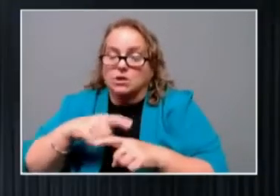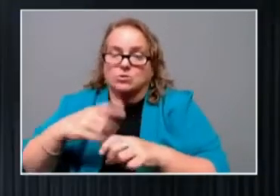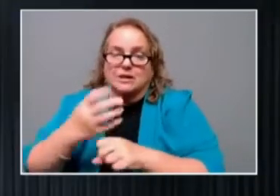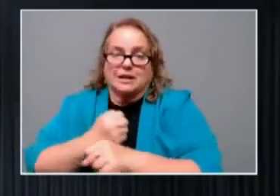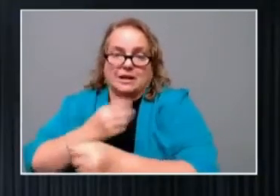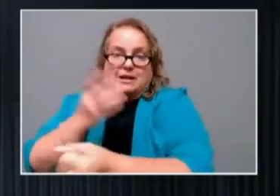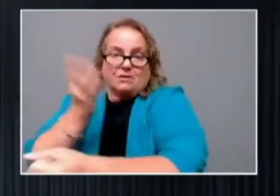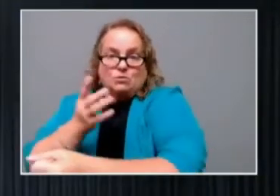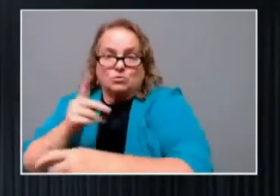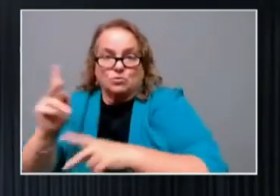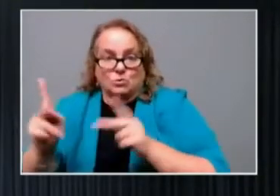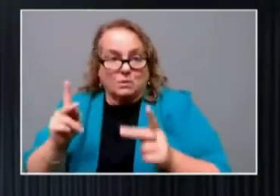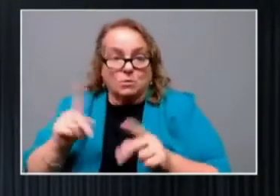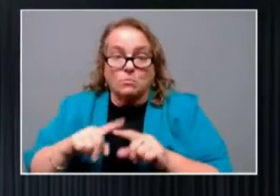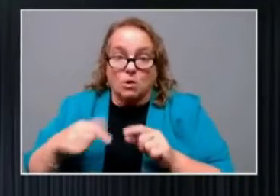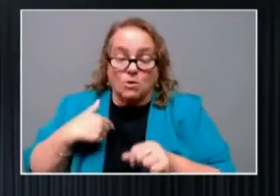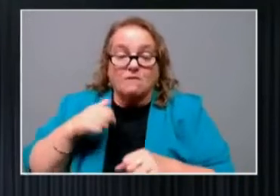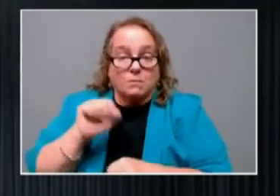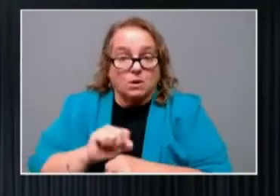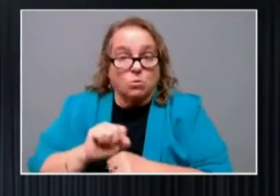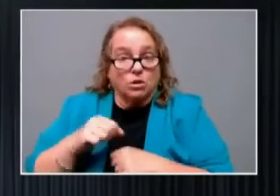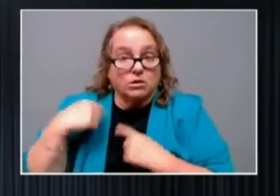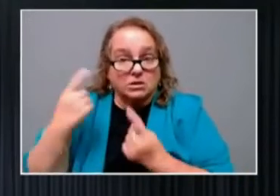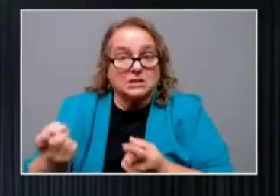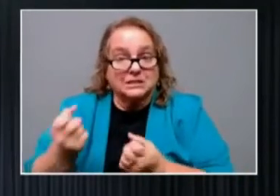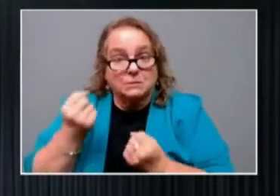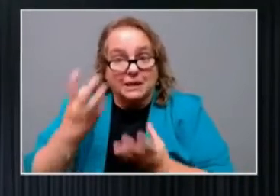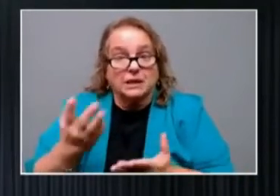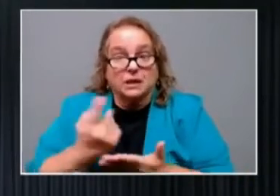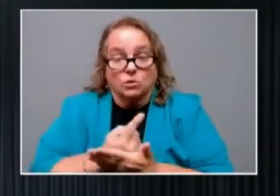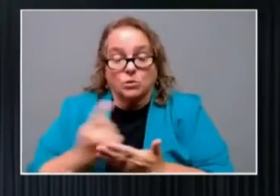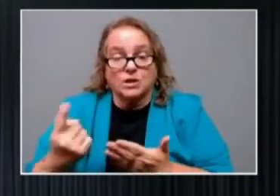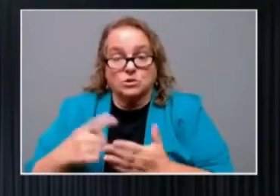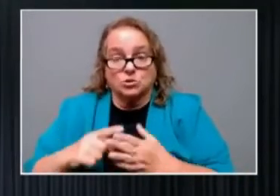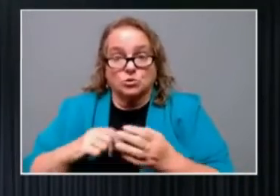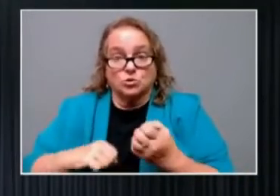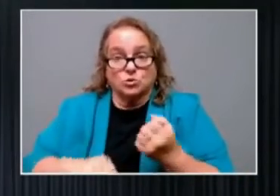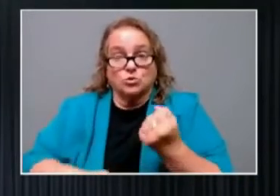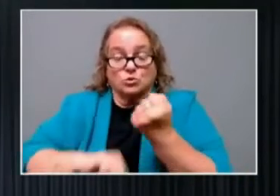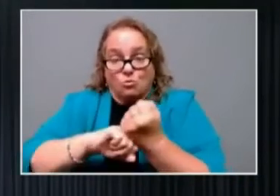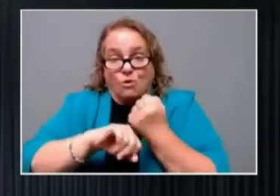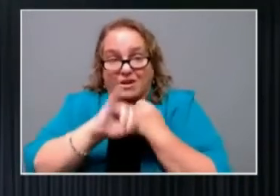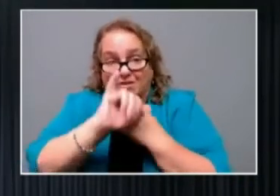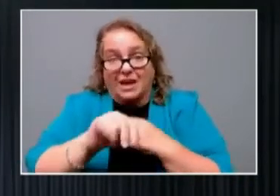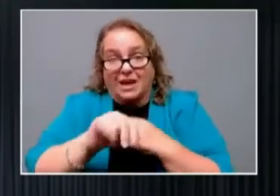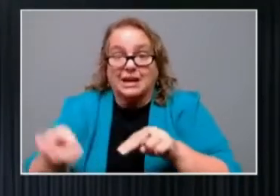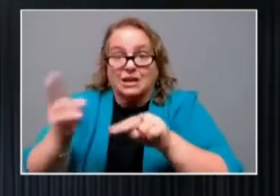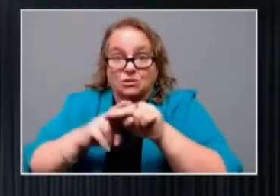have been working for many weeks to support this increase and support the sites who are doing it. And if we could show the next slide,